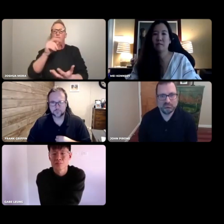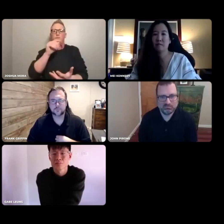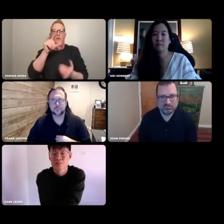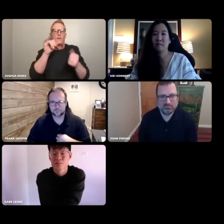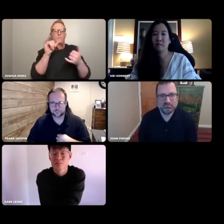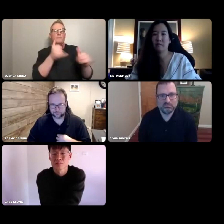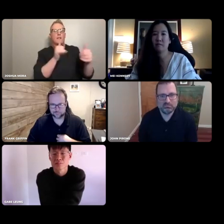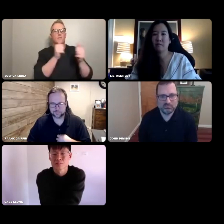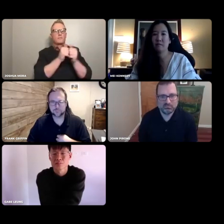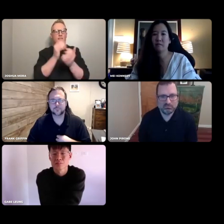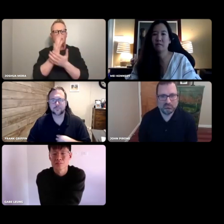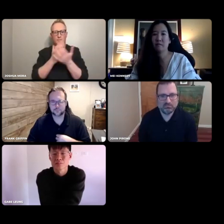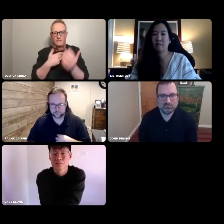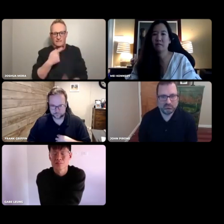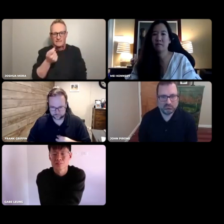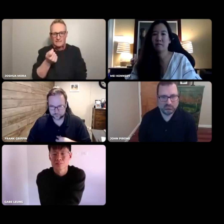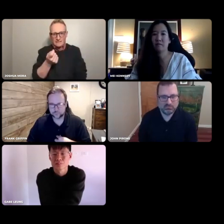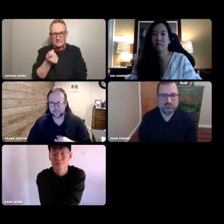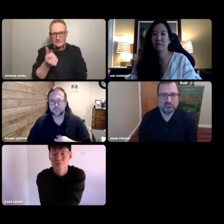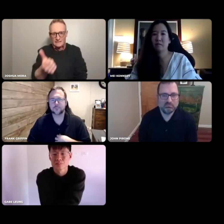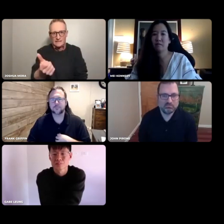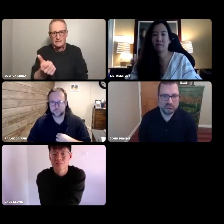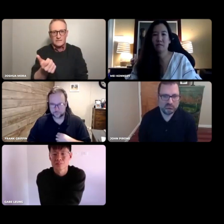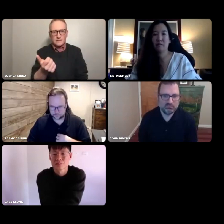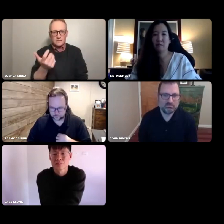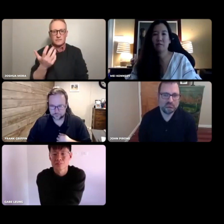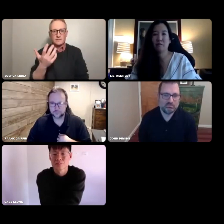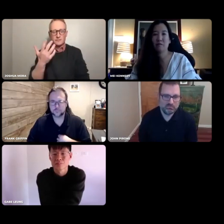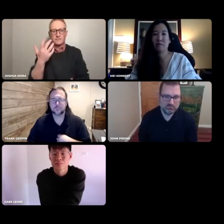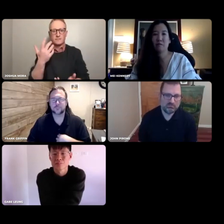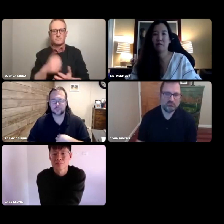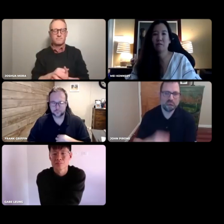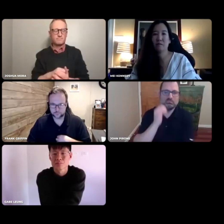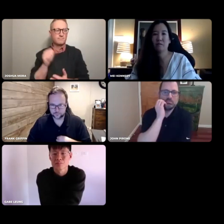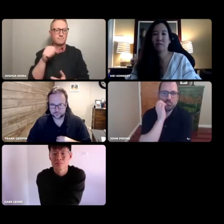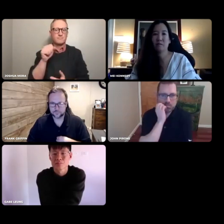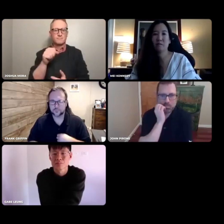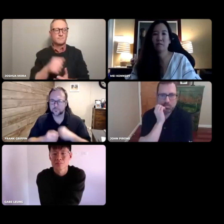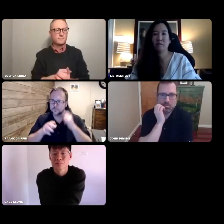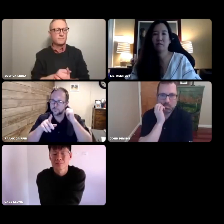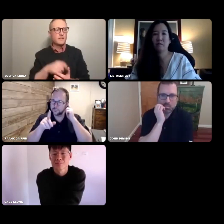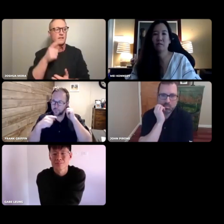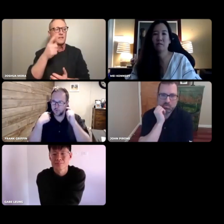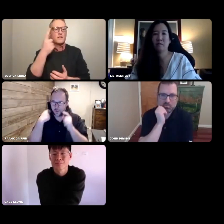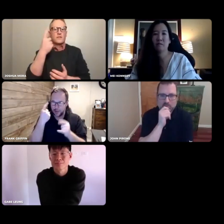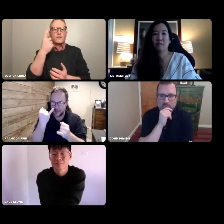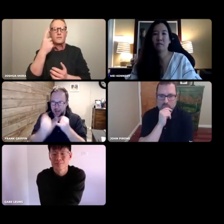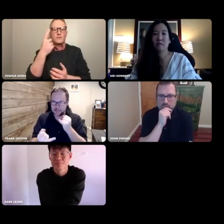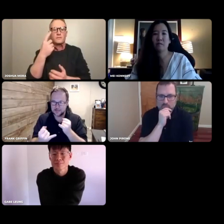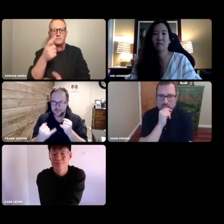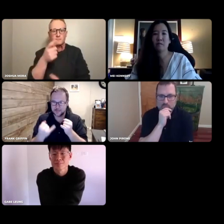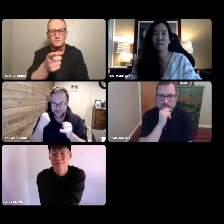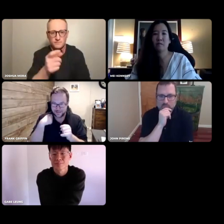Some folks also have a huge array of tools they can play with. Some are minimal.